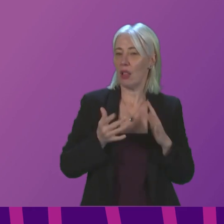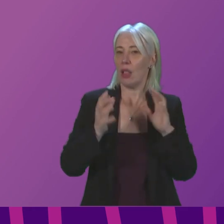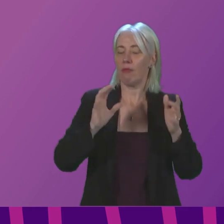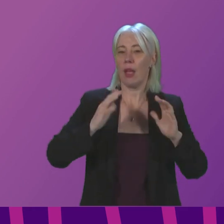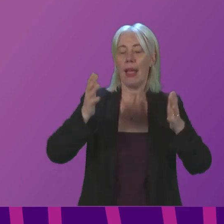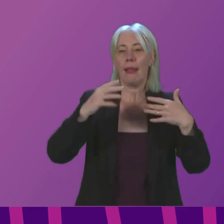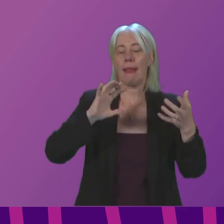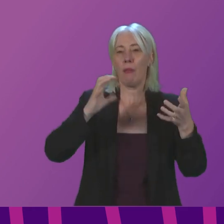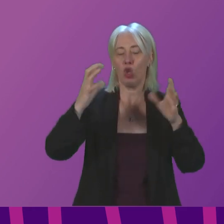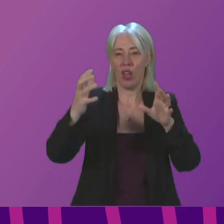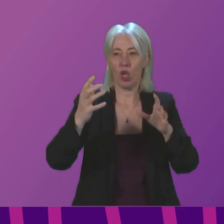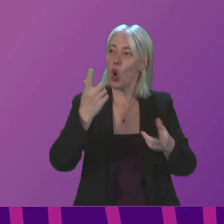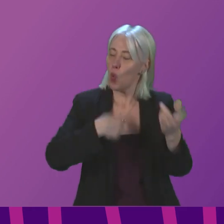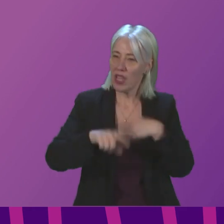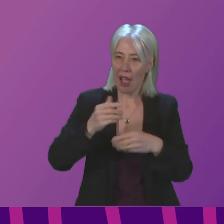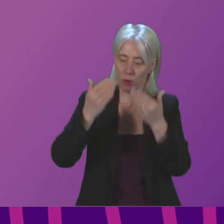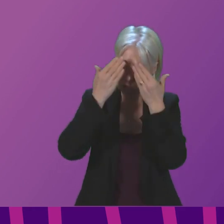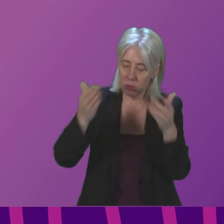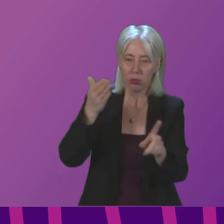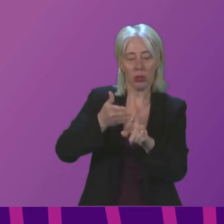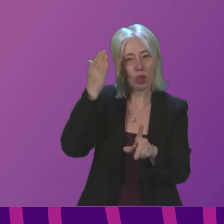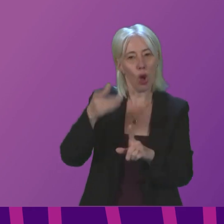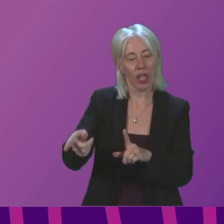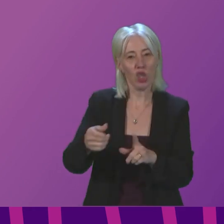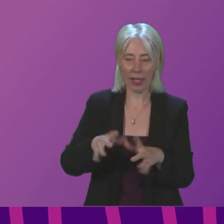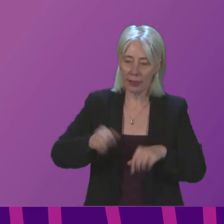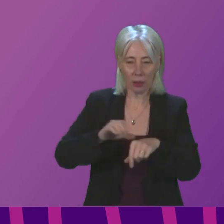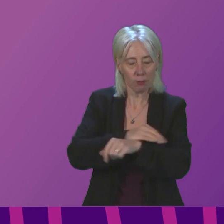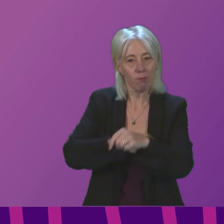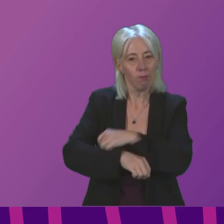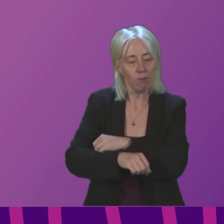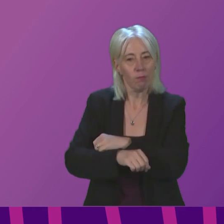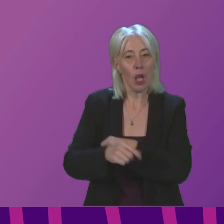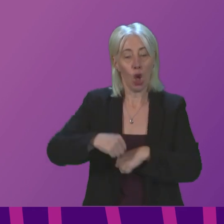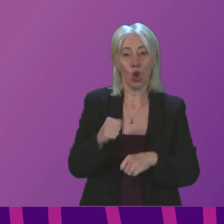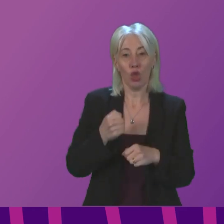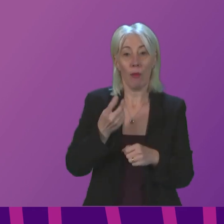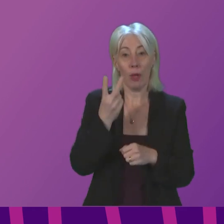has led the way by providing £2 million of funding for loss and damage. That commitment